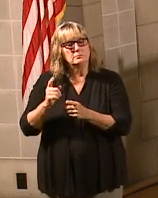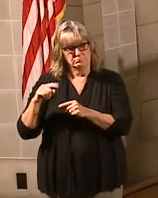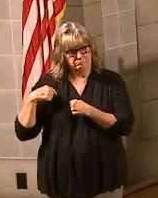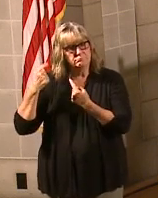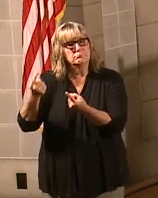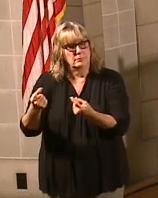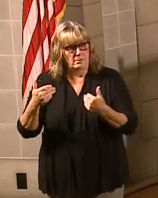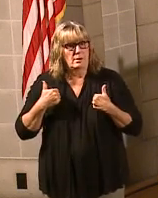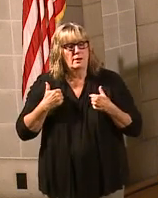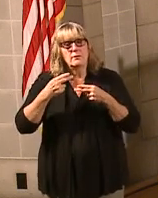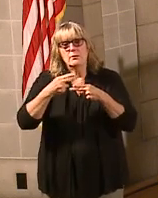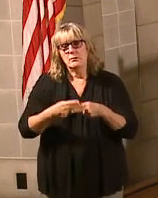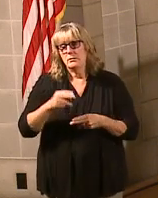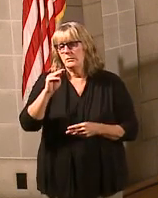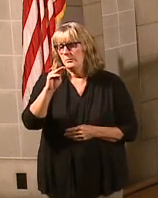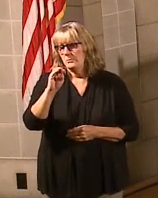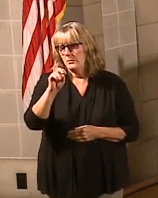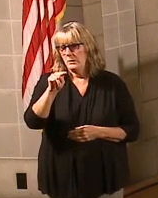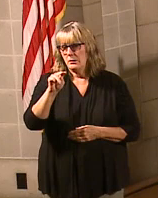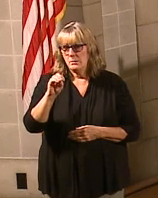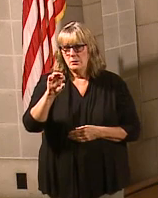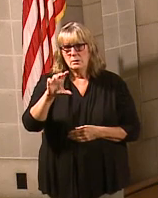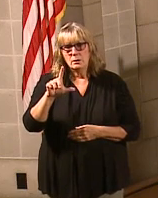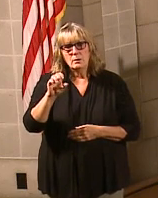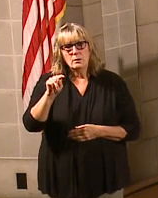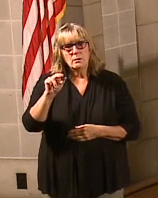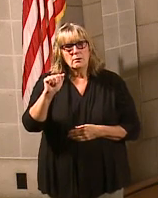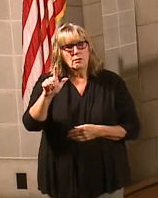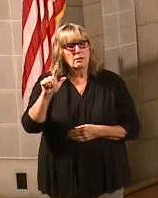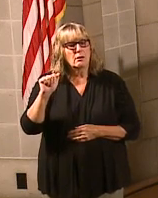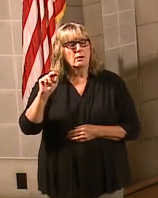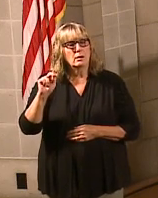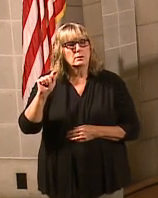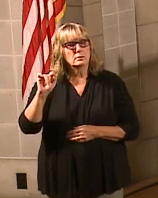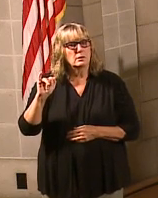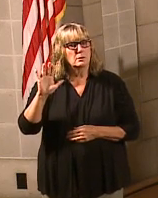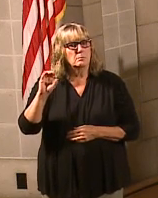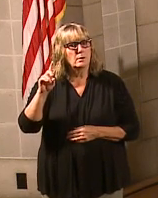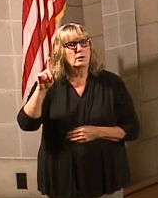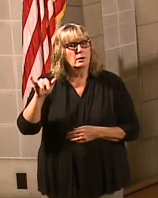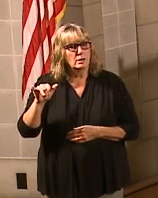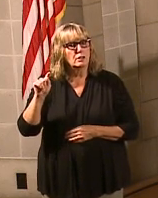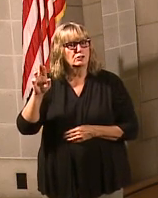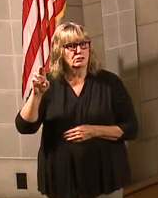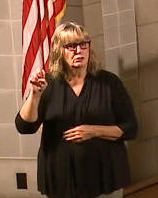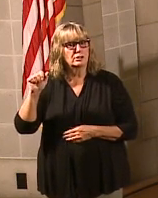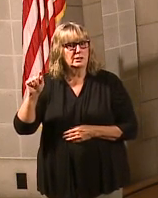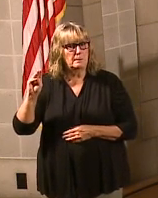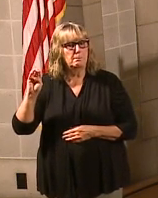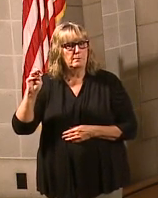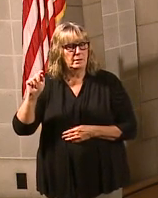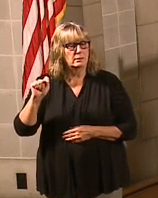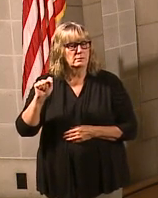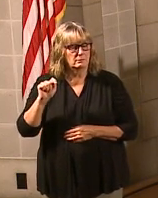NUMBER OF HOSPITALIZATIONS HAS TO DO WITH THE TREATMENT THAT WE